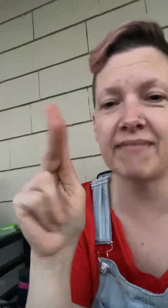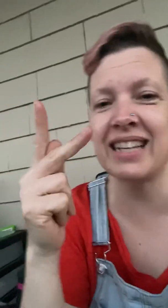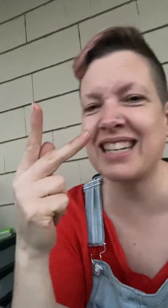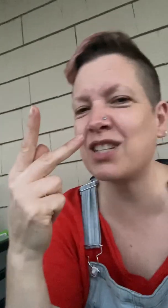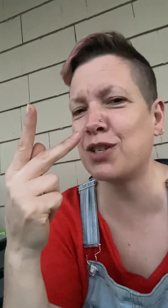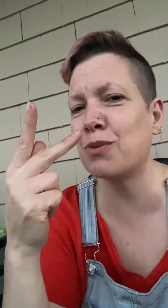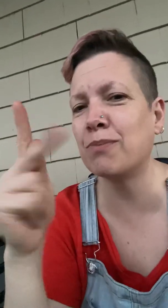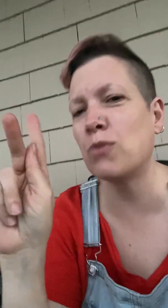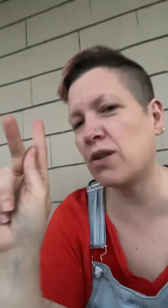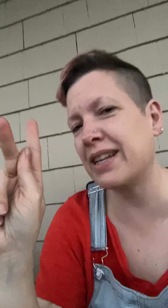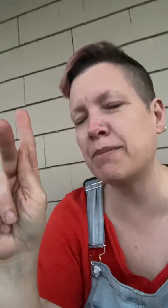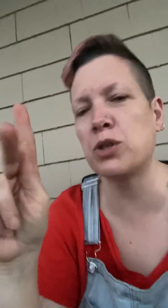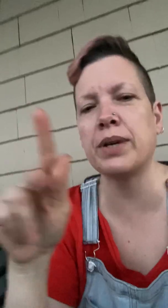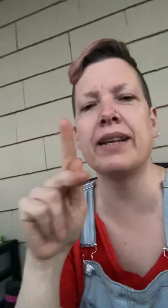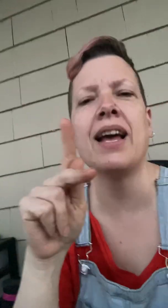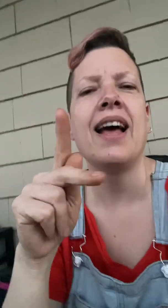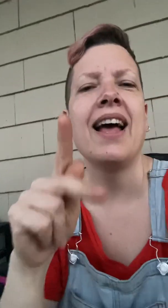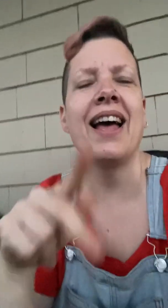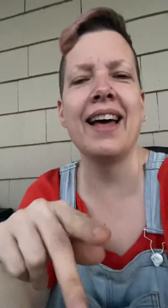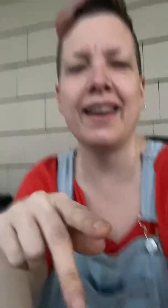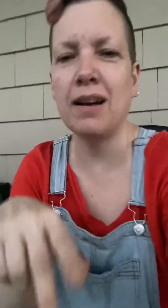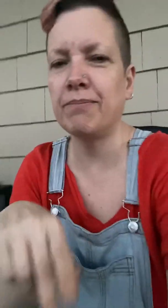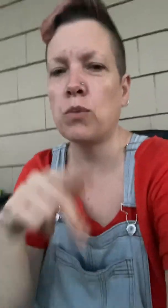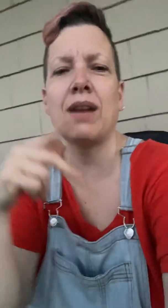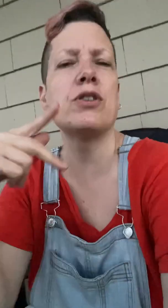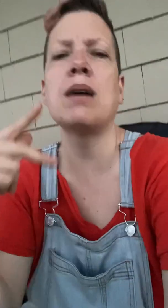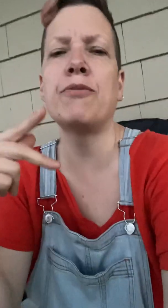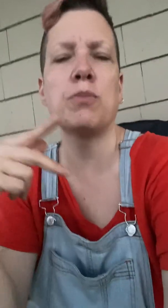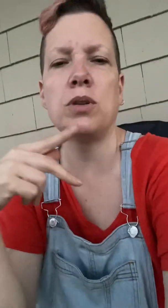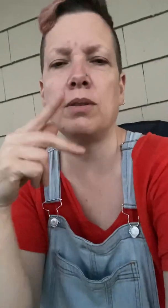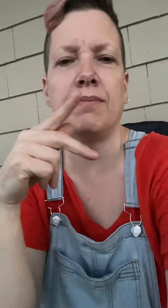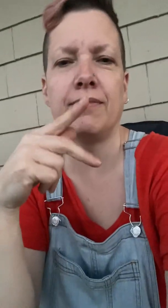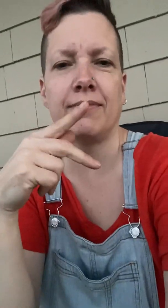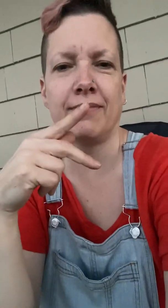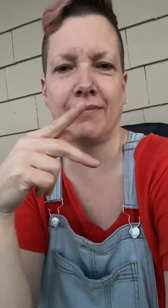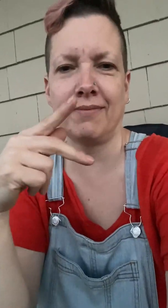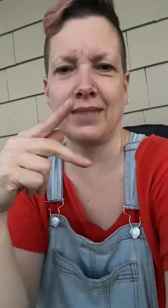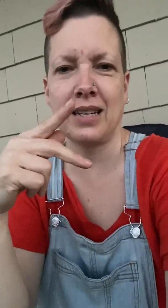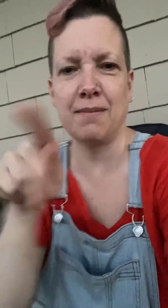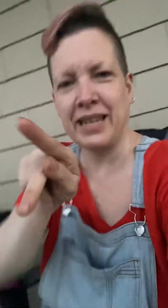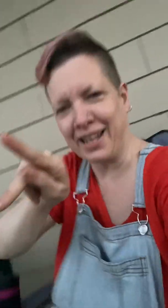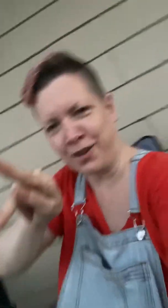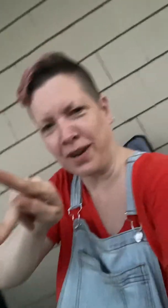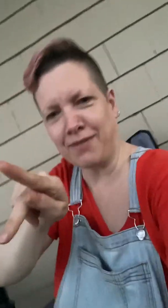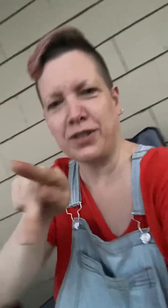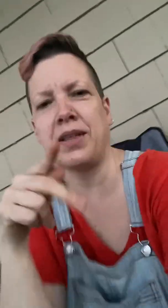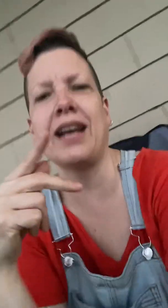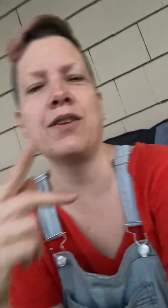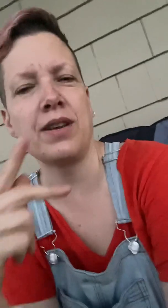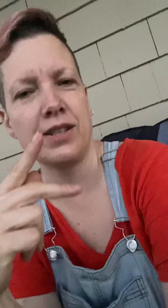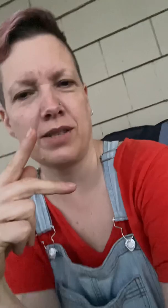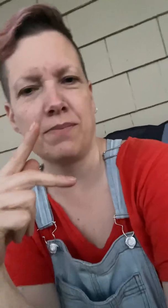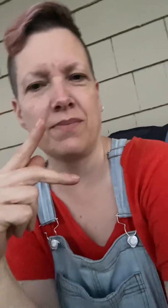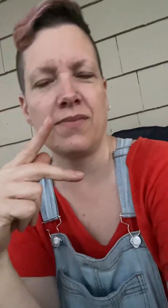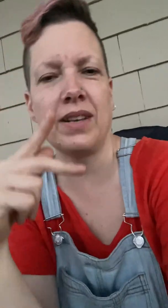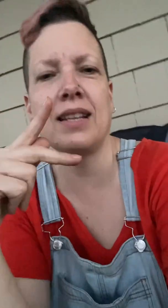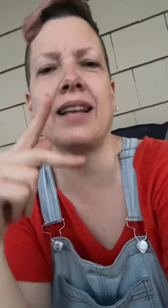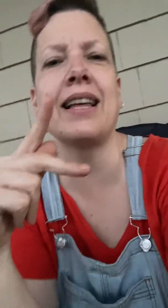I tend to do more of an in-between and whatever is comfortable. Again, you don't have to do that, you can just face it like that.